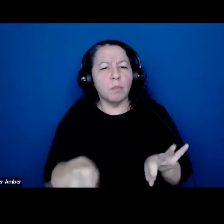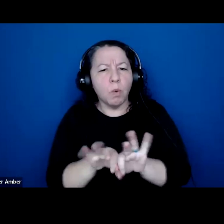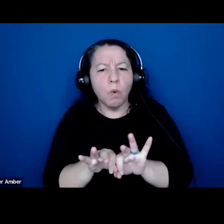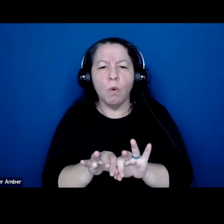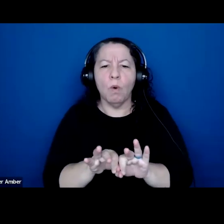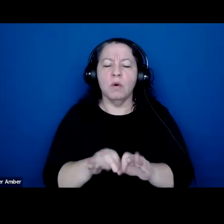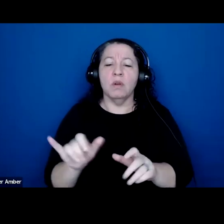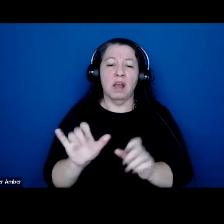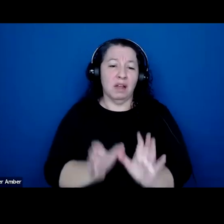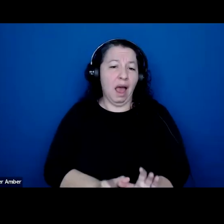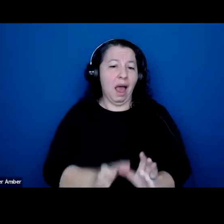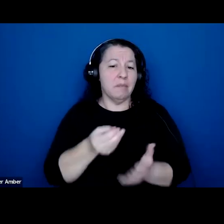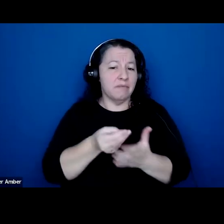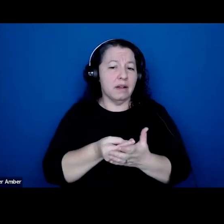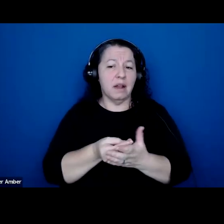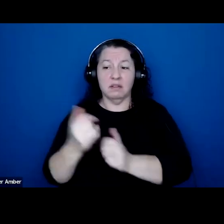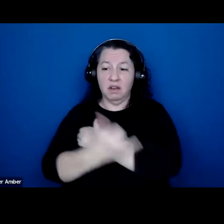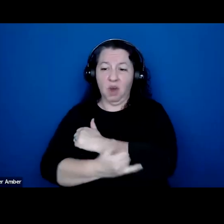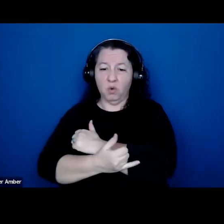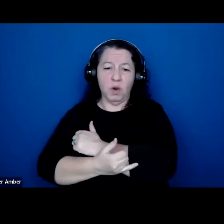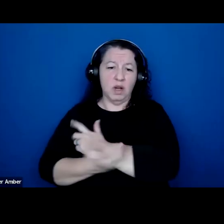as countries double down on military spending.